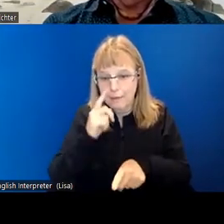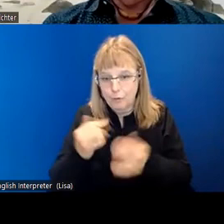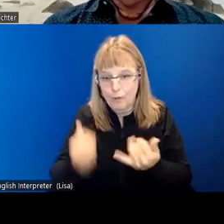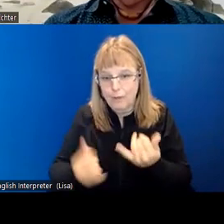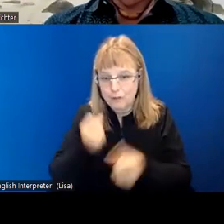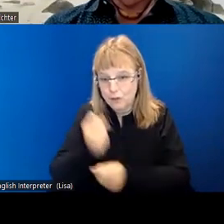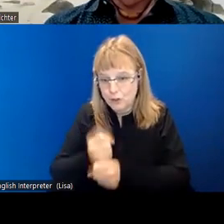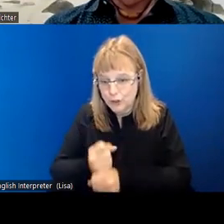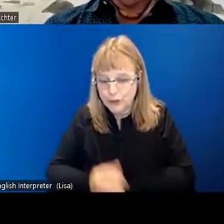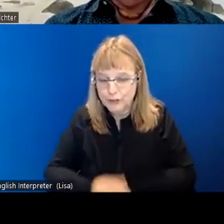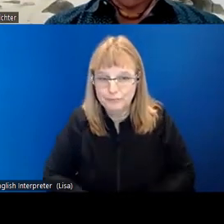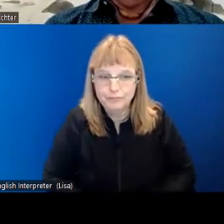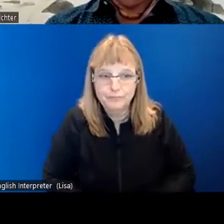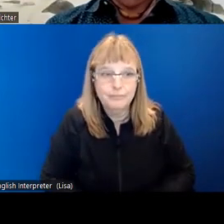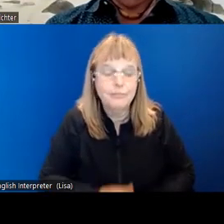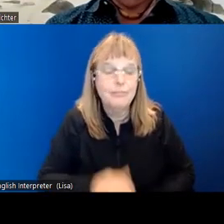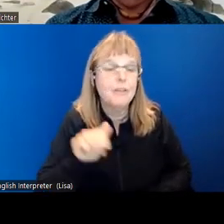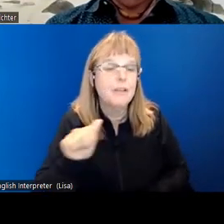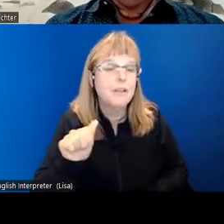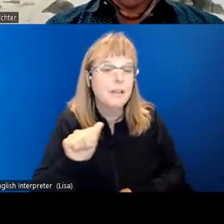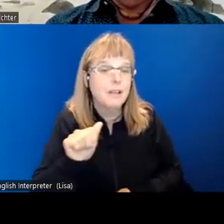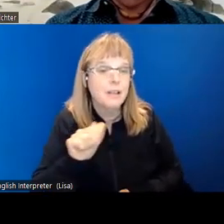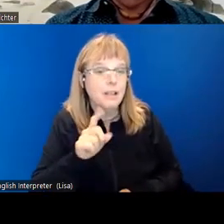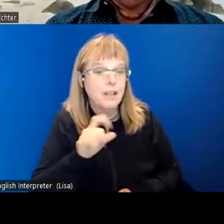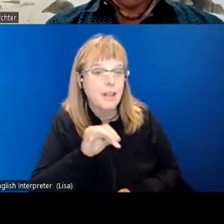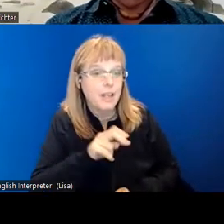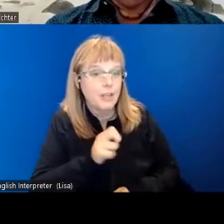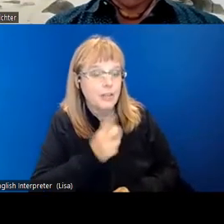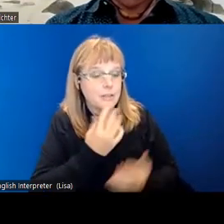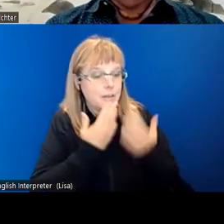Great, thank you. So, I'm sure a question that a lot of folks have,